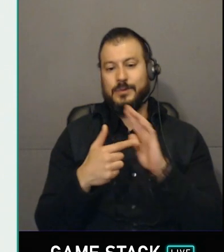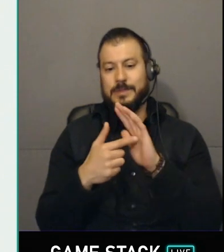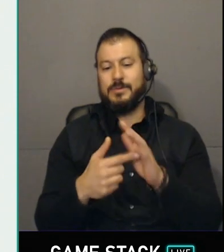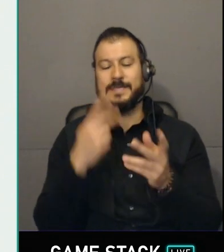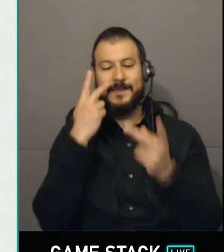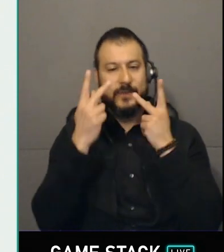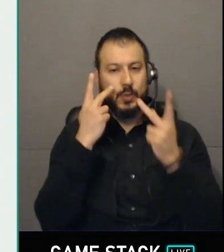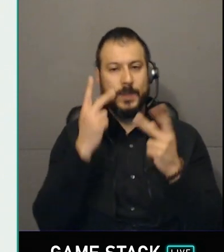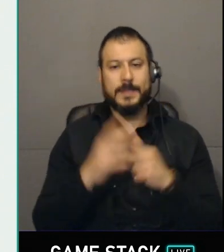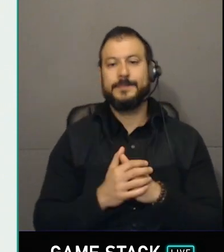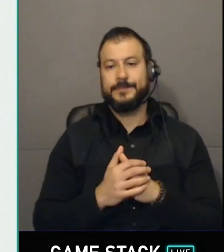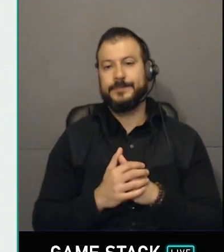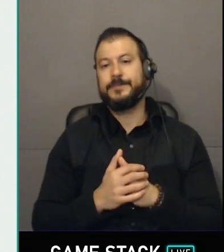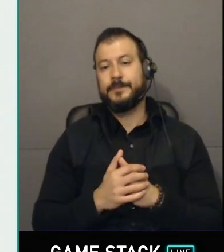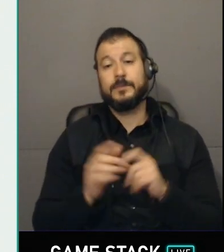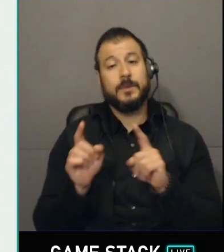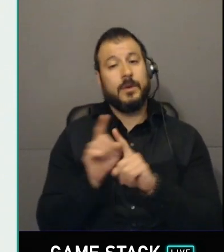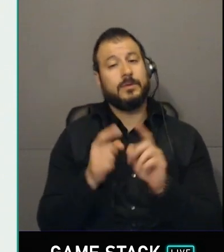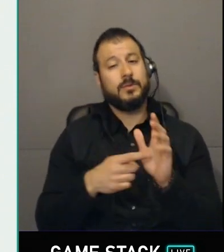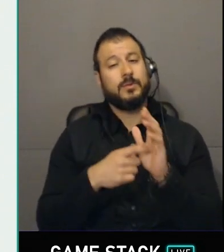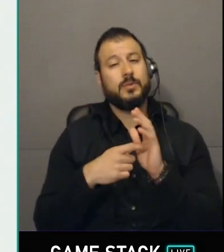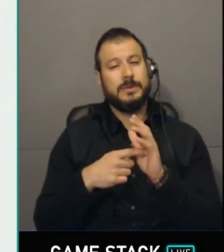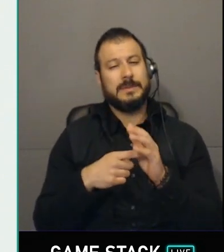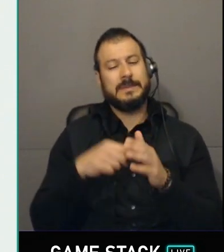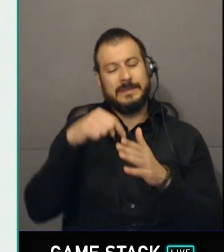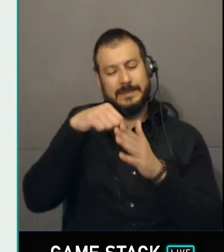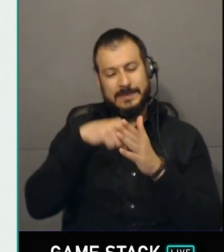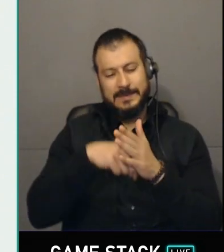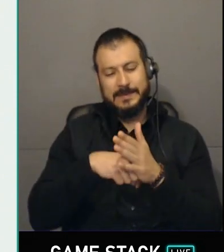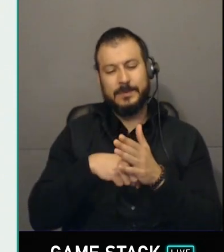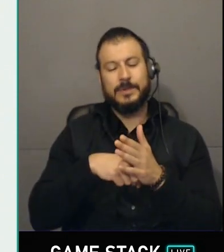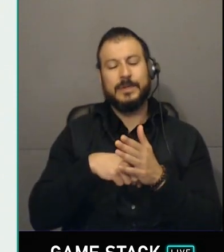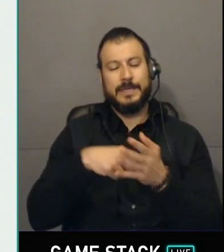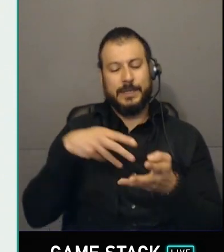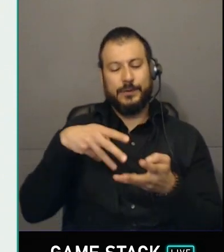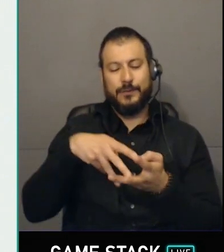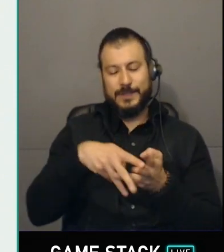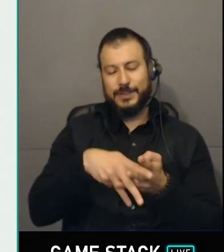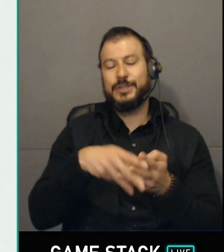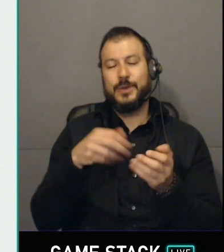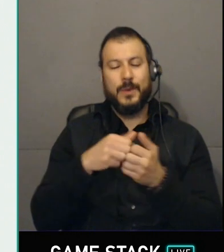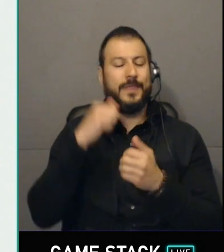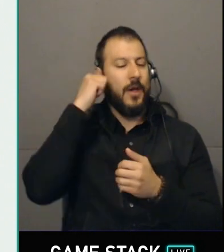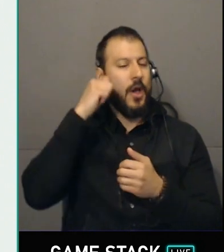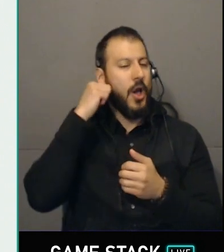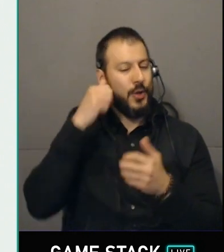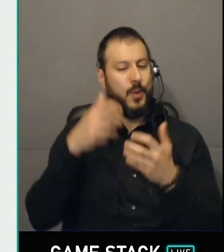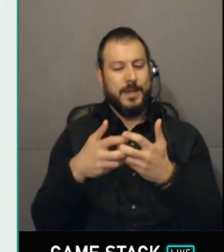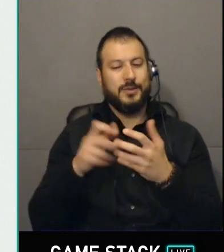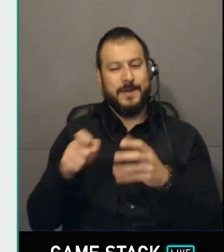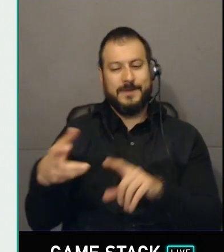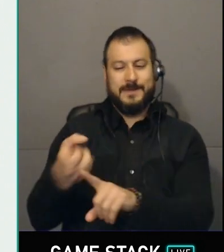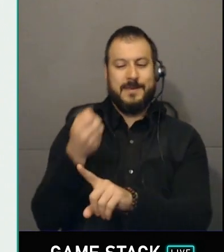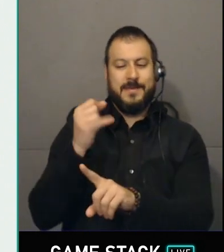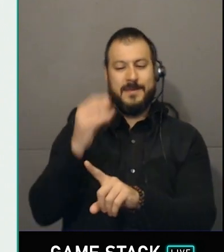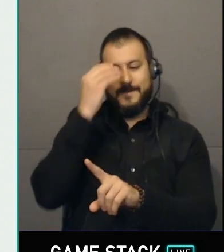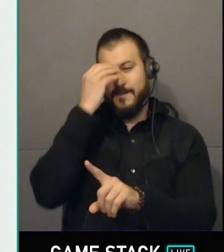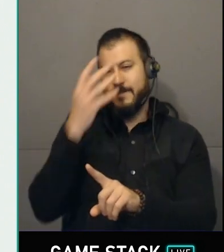And, it also requires deeper integration into the audio engine, because you have to grab that information before the final mix.